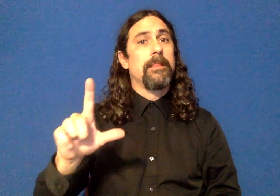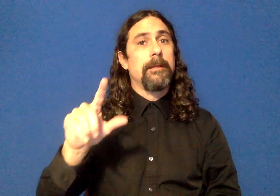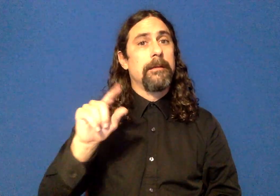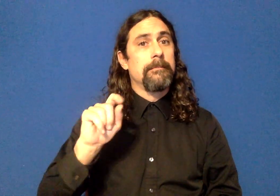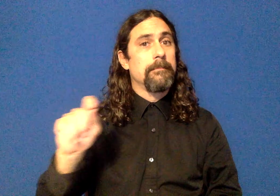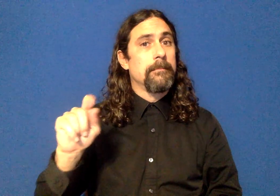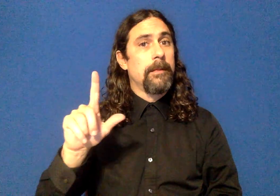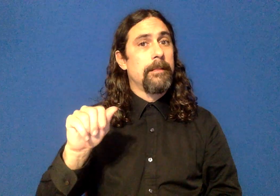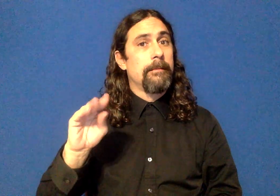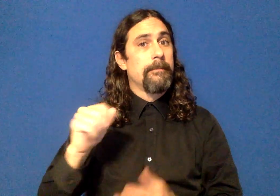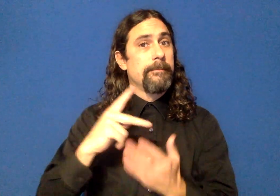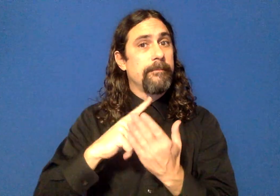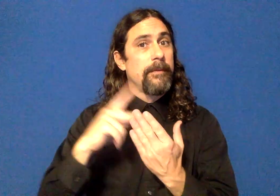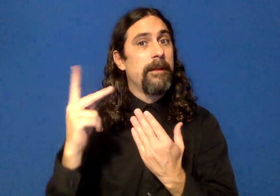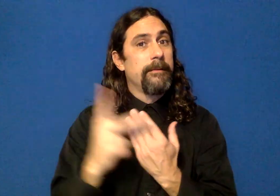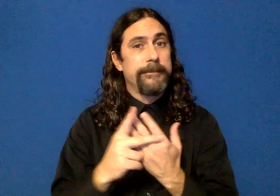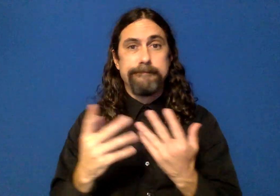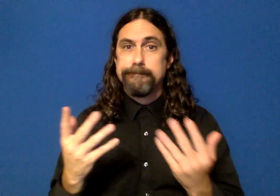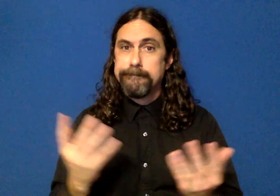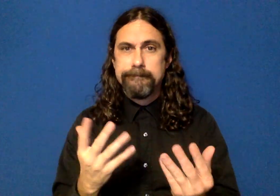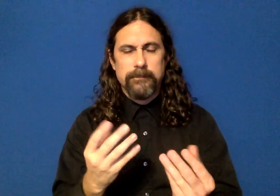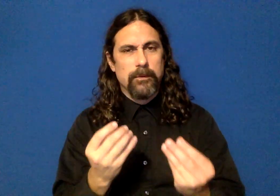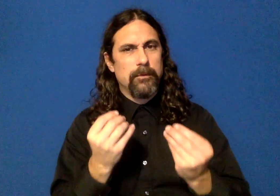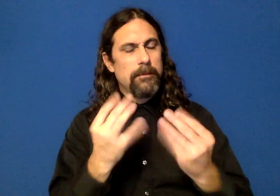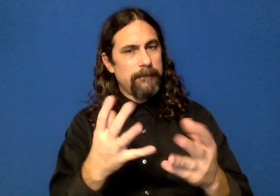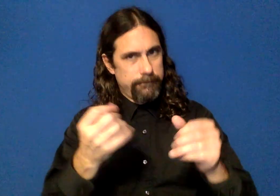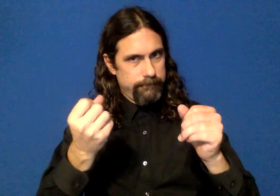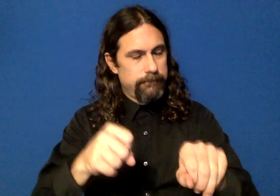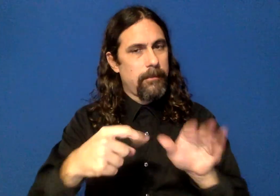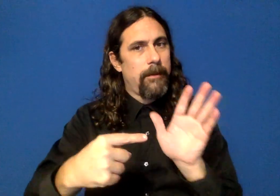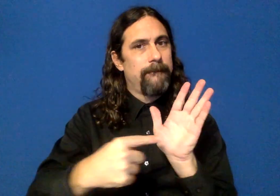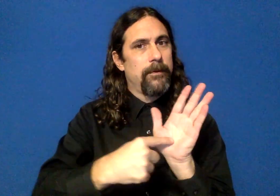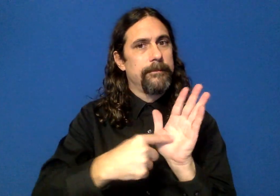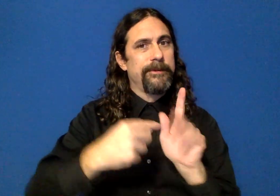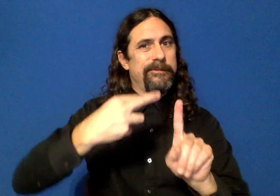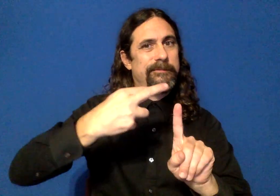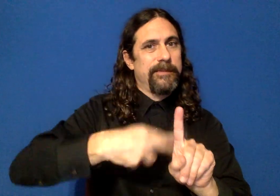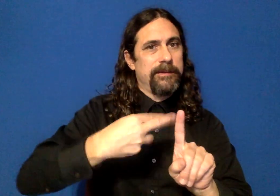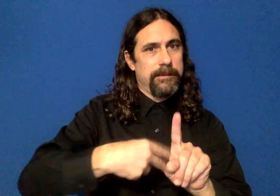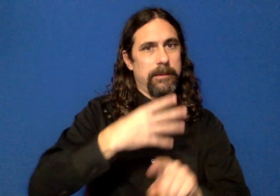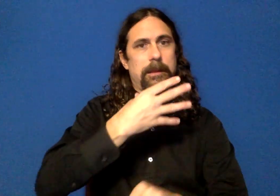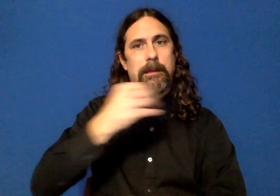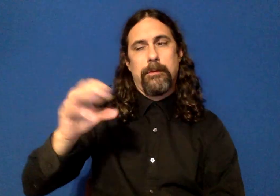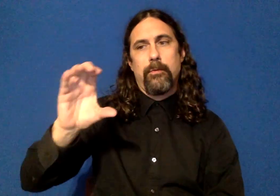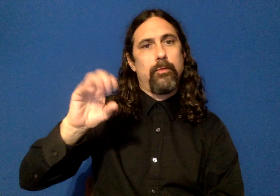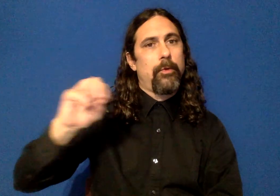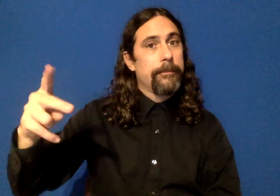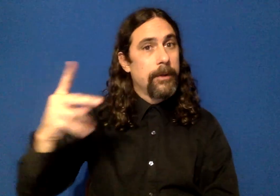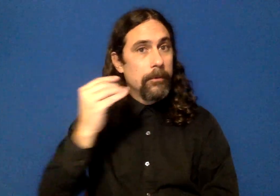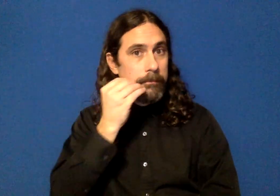The Mitchell-Lama program provides affordable rental and cooperative housing to moderate-